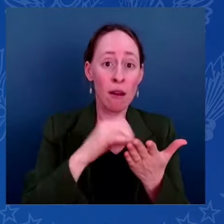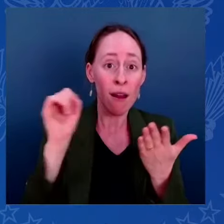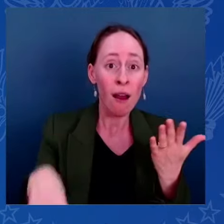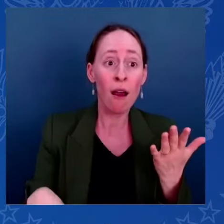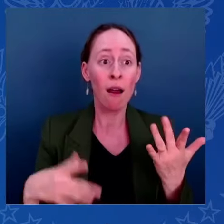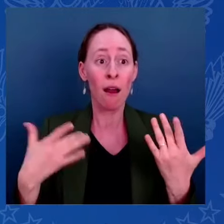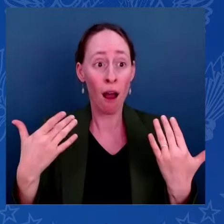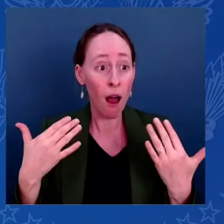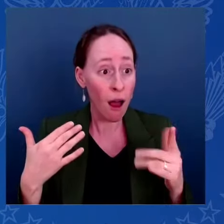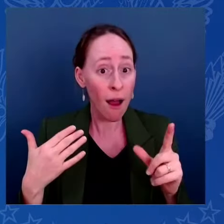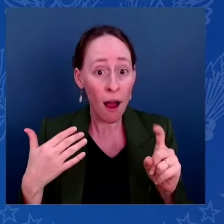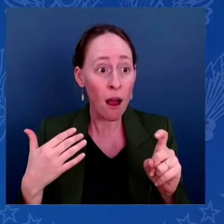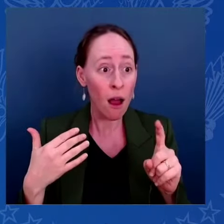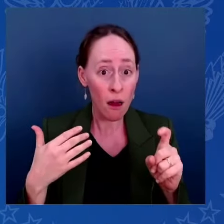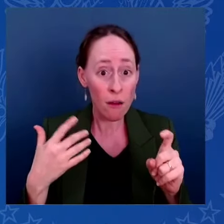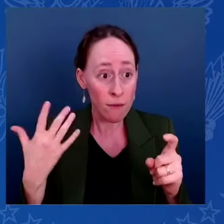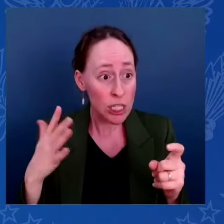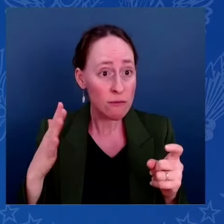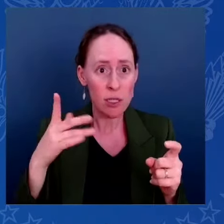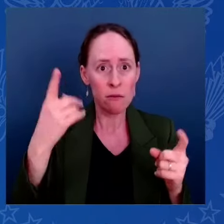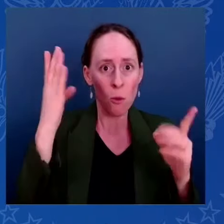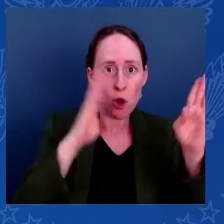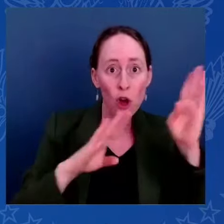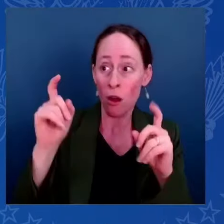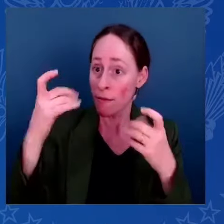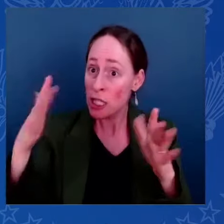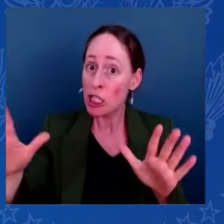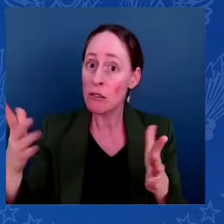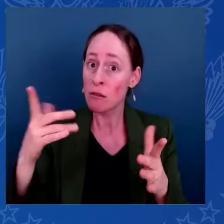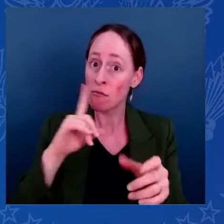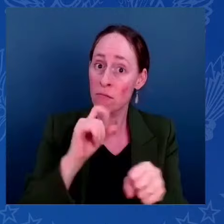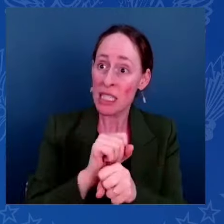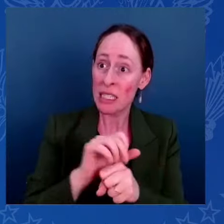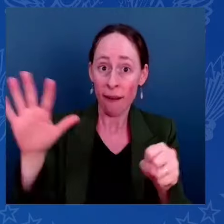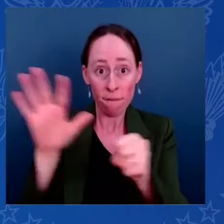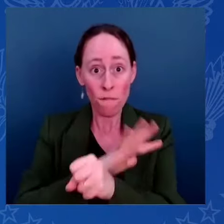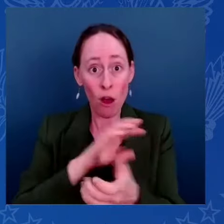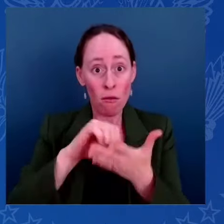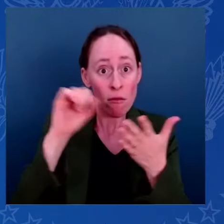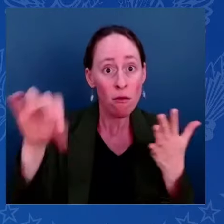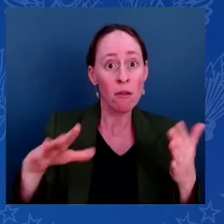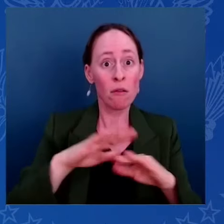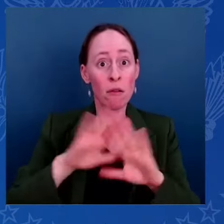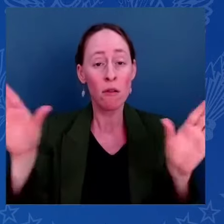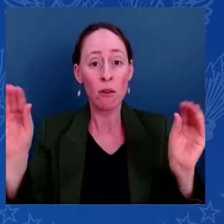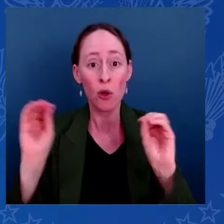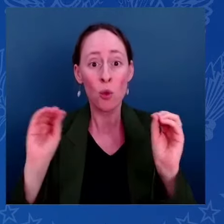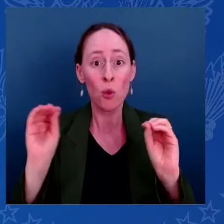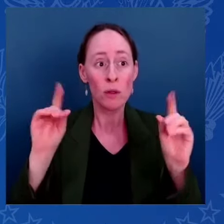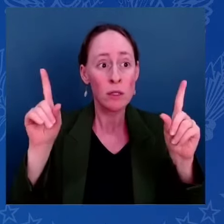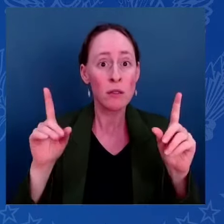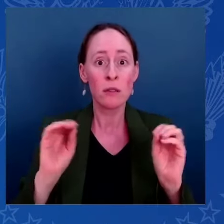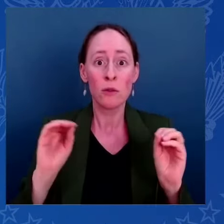That anxiety of waiting and the unknown is just excruciating. But today, we're a step closer to relieving